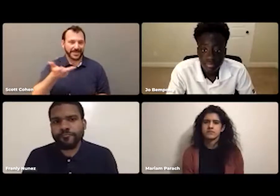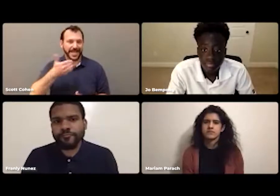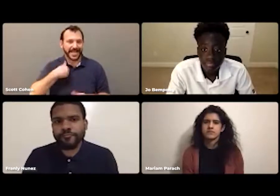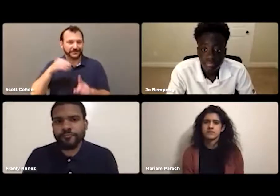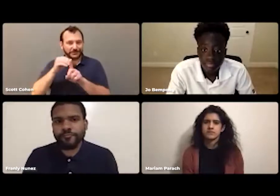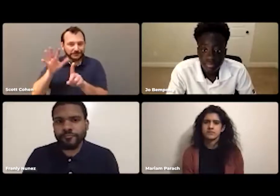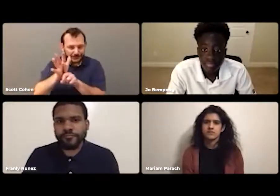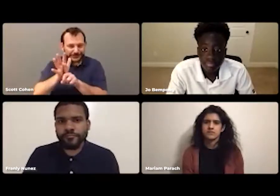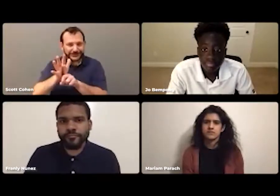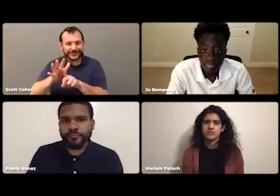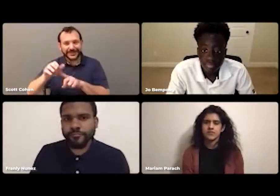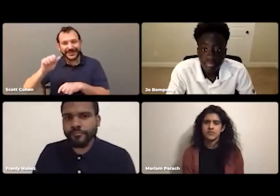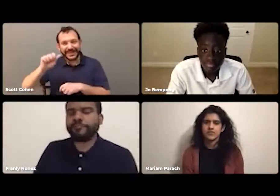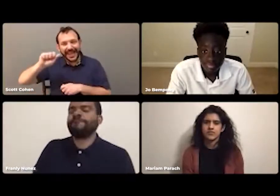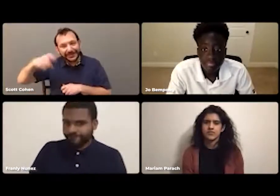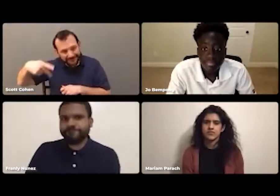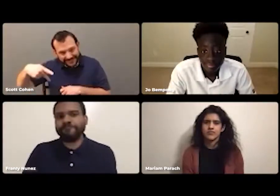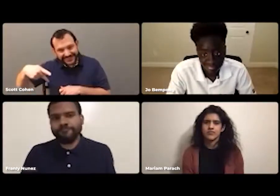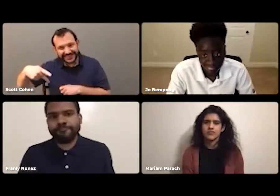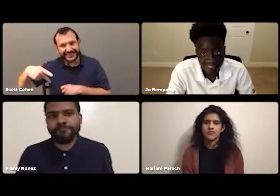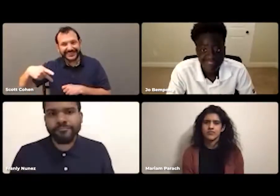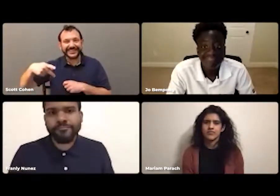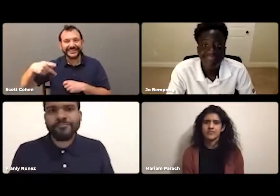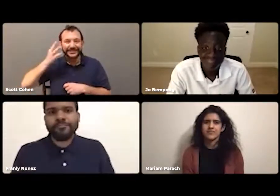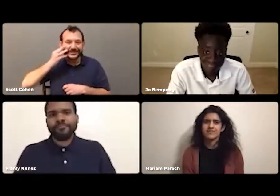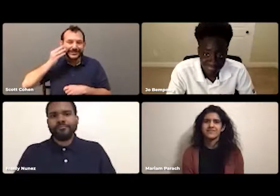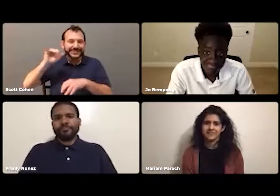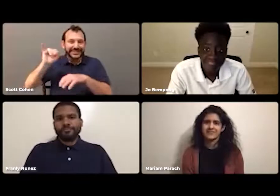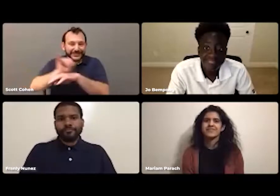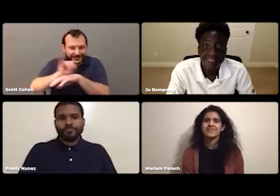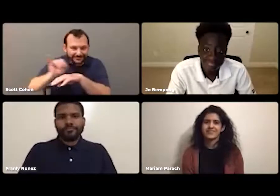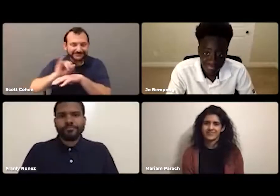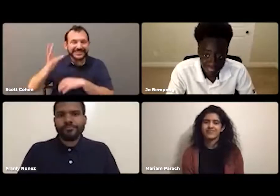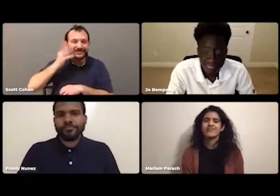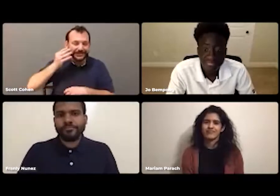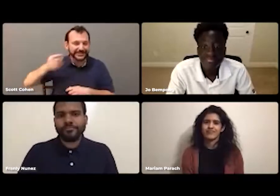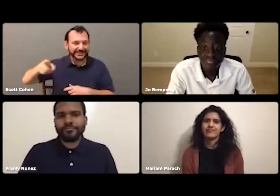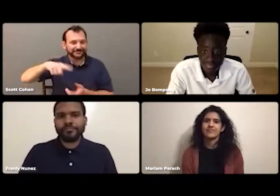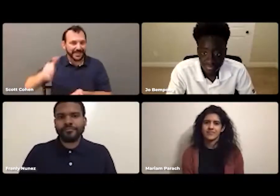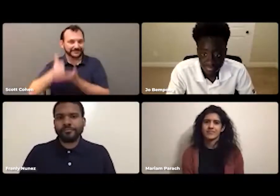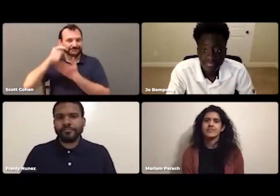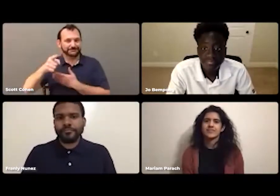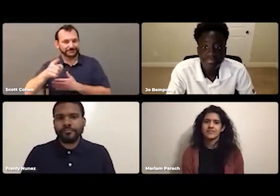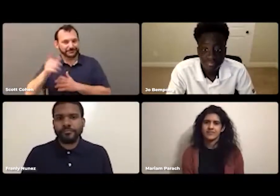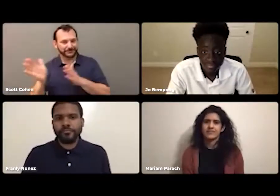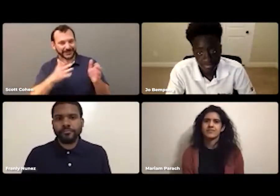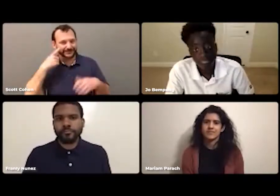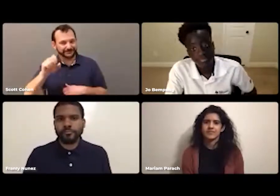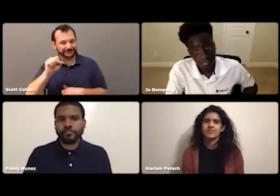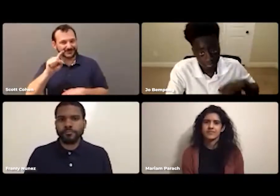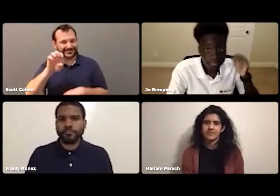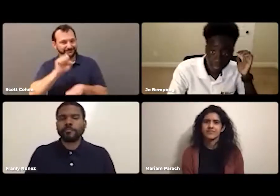Okay, so you three have all experienced internships and AP courses.